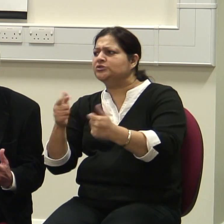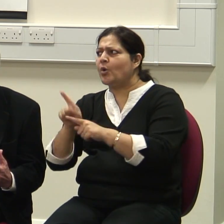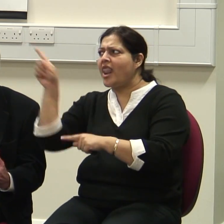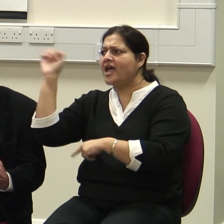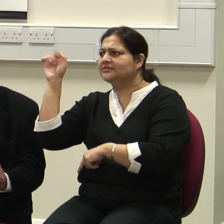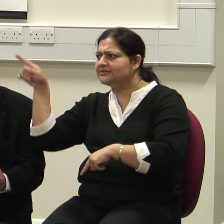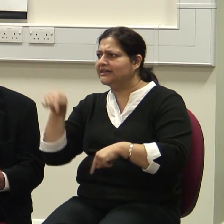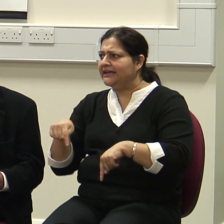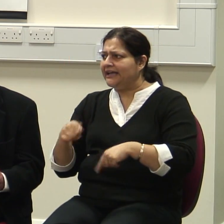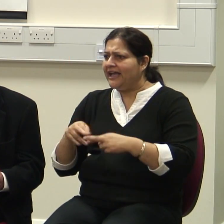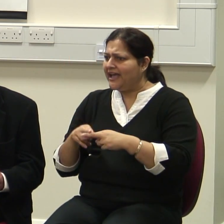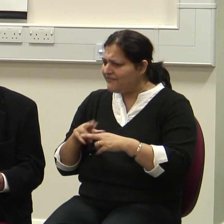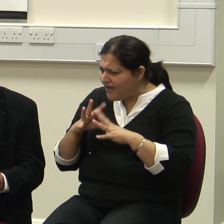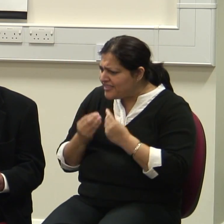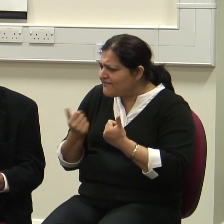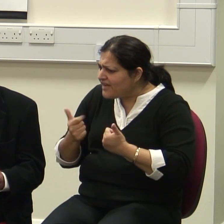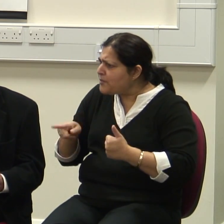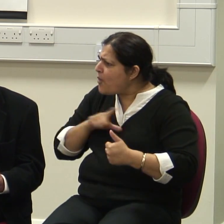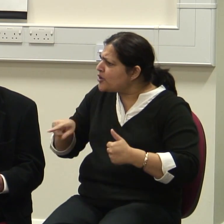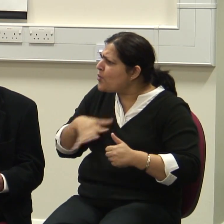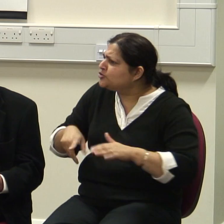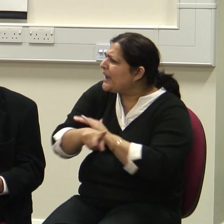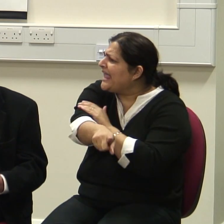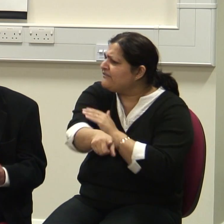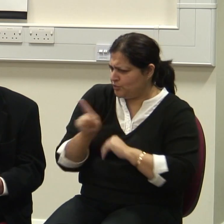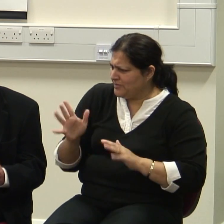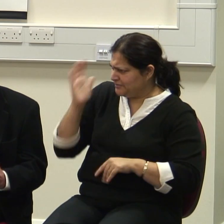crazy. Exactly like a mental hospital, go in voluntarily and you say ‘doctor, this